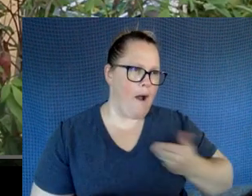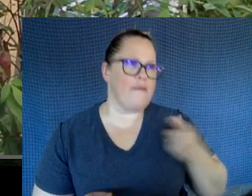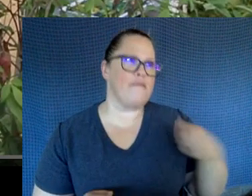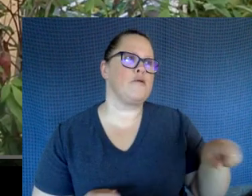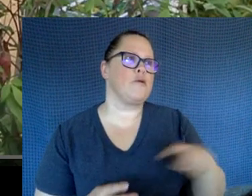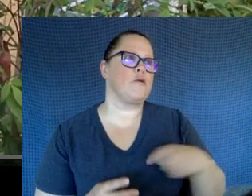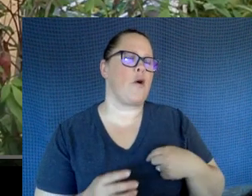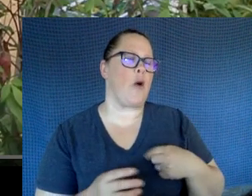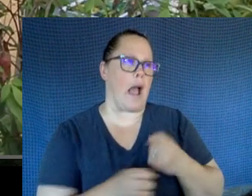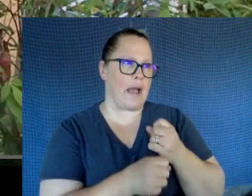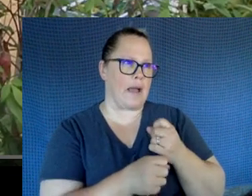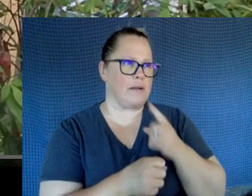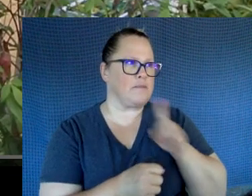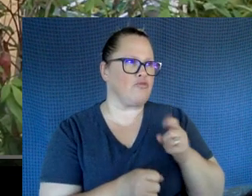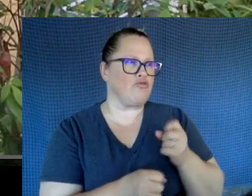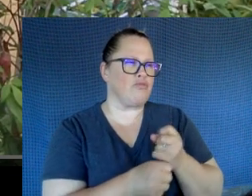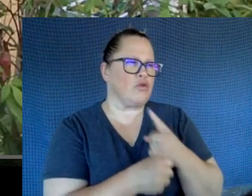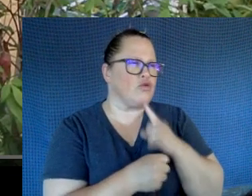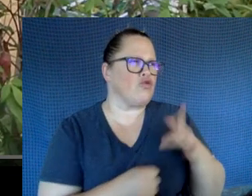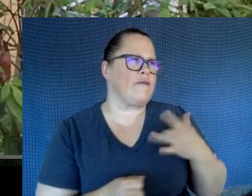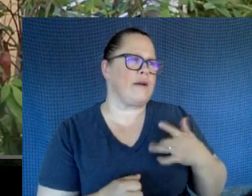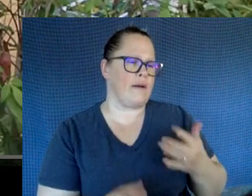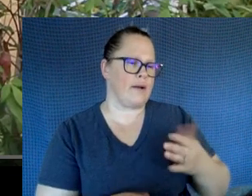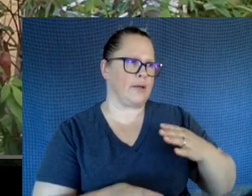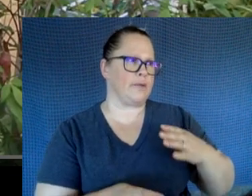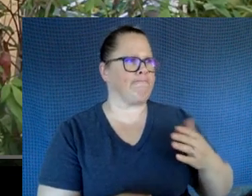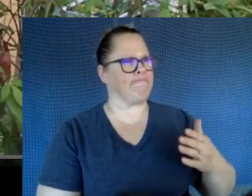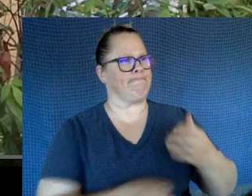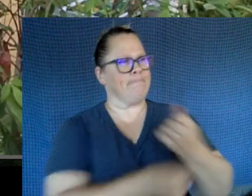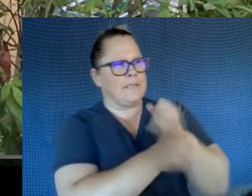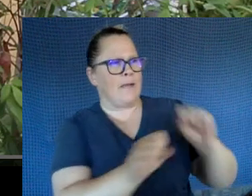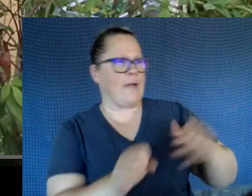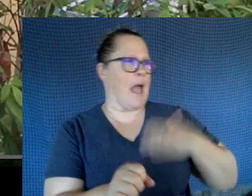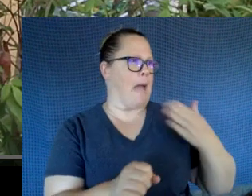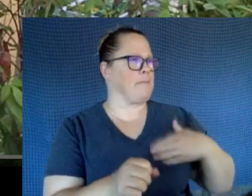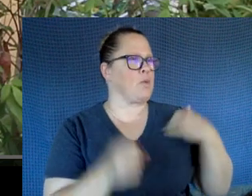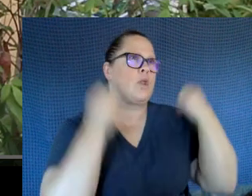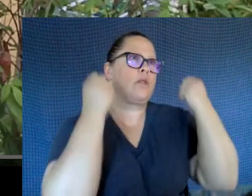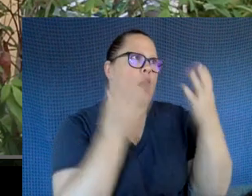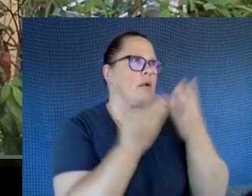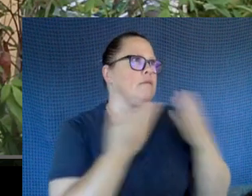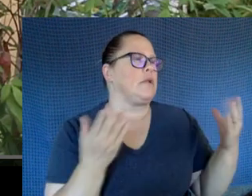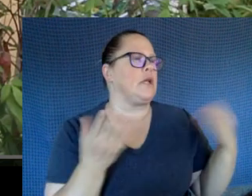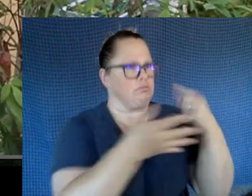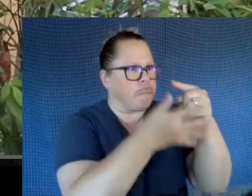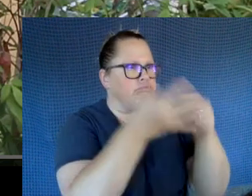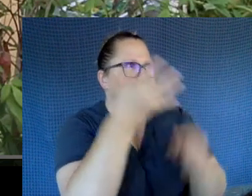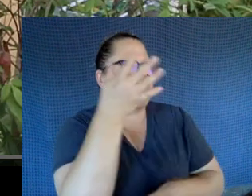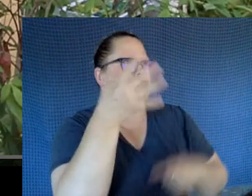you're doing safe and happy and well, we just got lots of things to share with you today. So we're gonna get started right away.